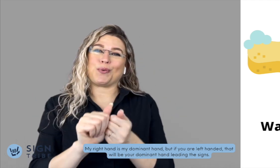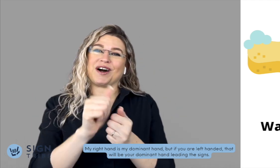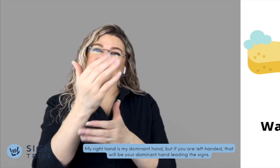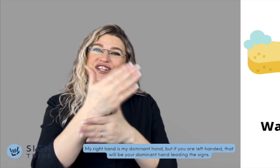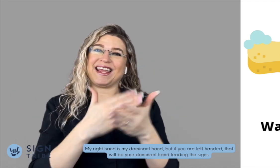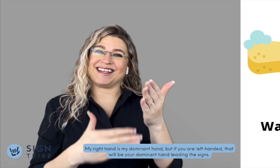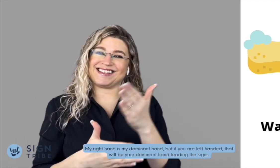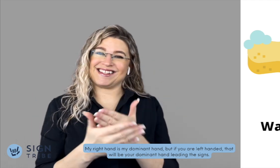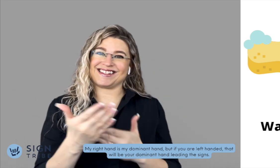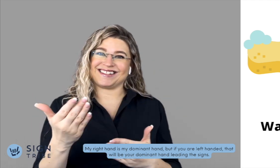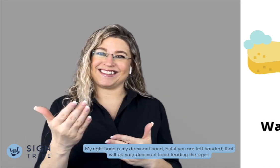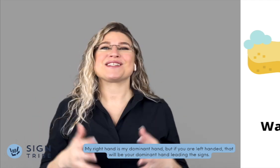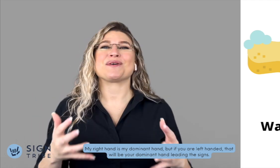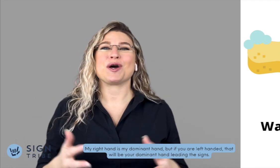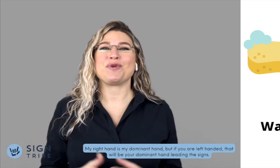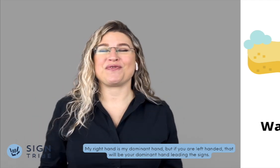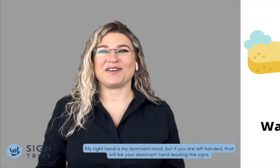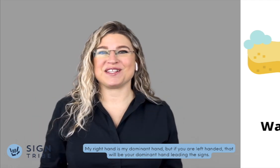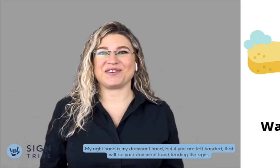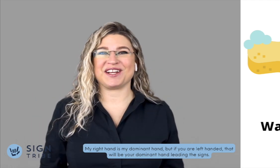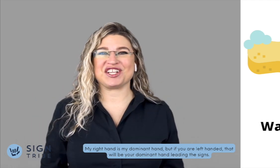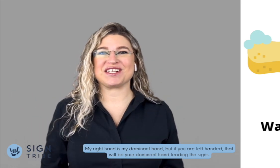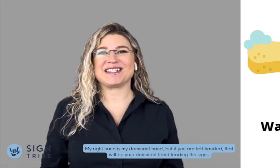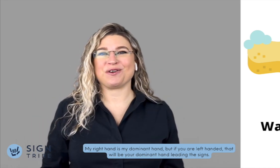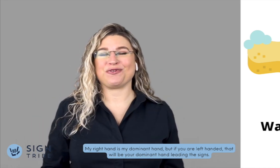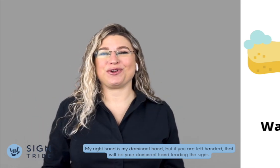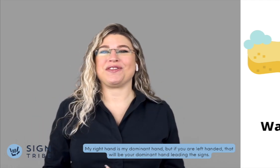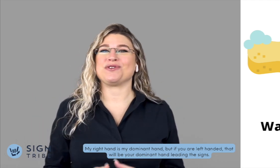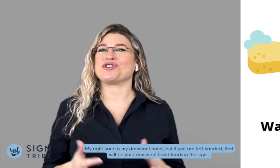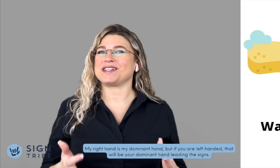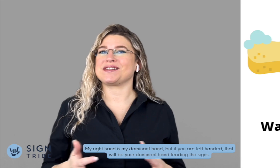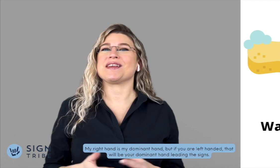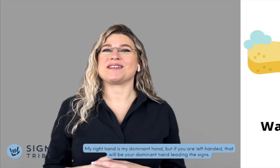Wash hands. So I hope you found these variations helpful, and those are just some